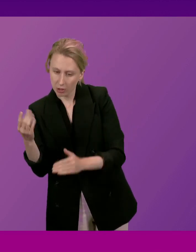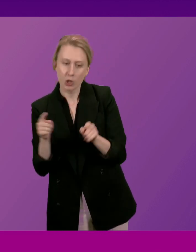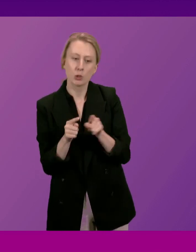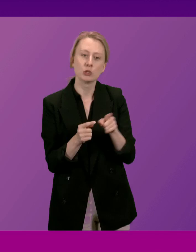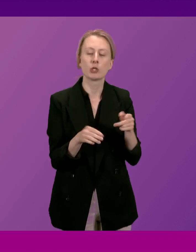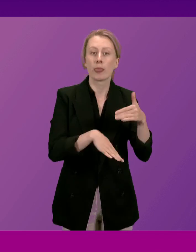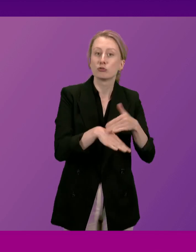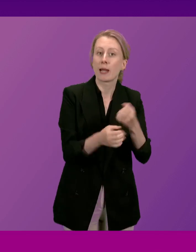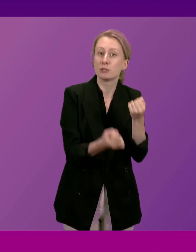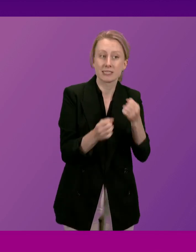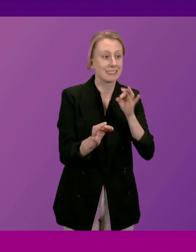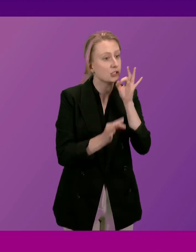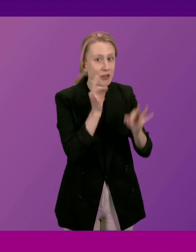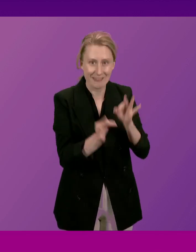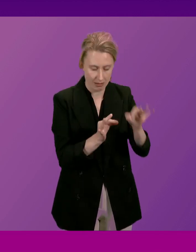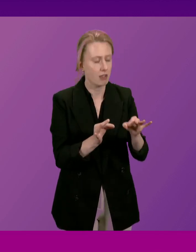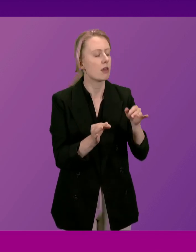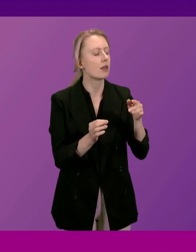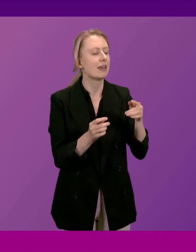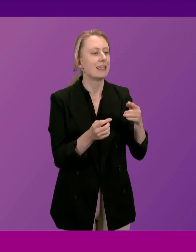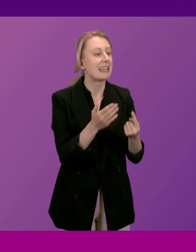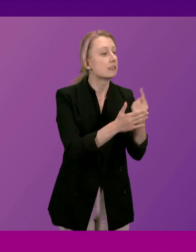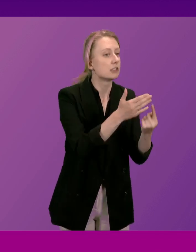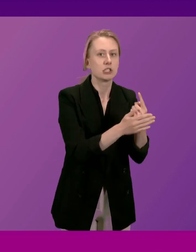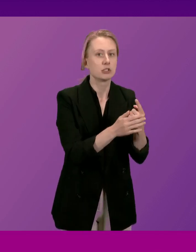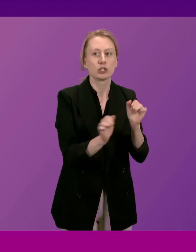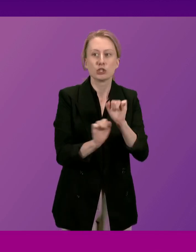which captures incidents that are not reported to the police as well as those